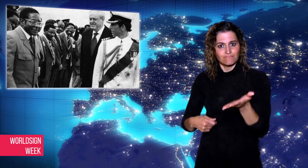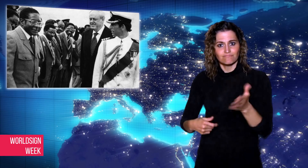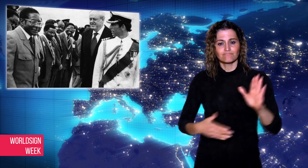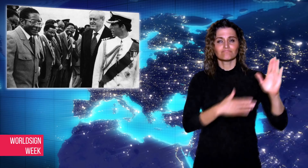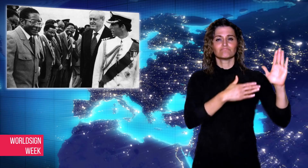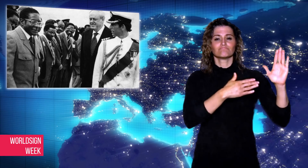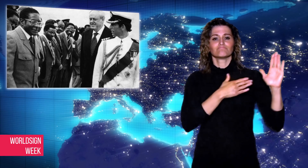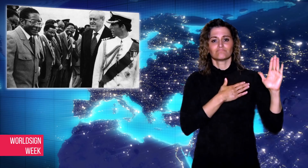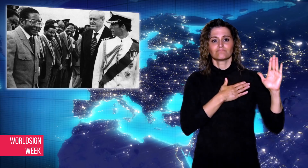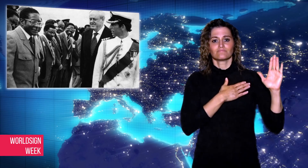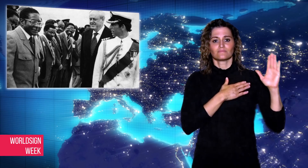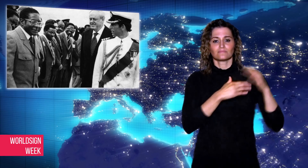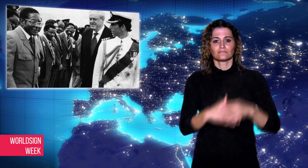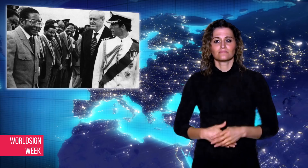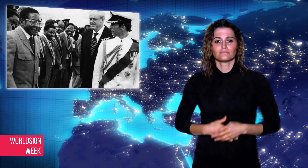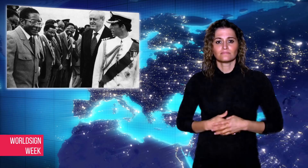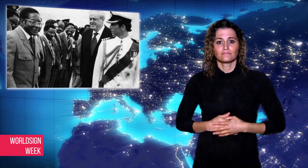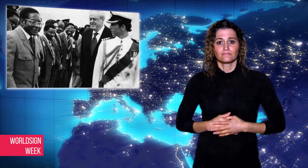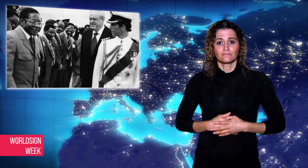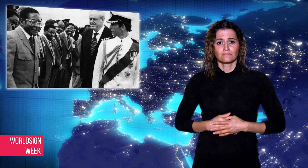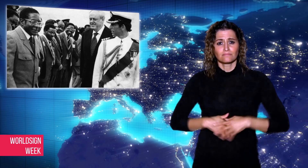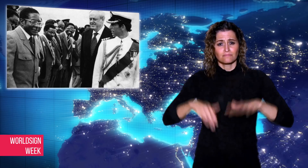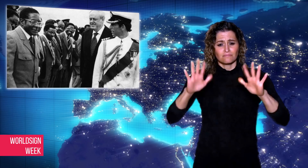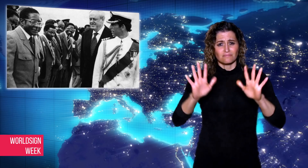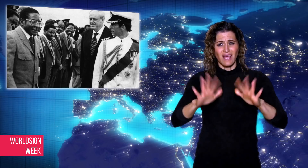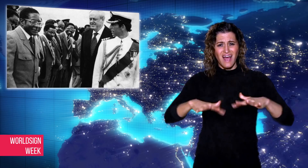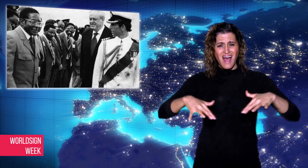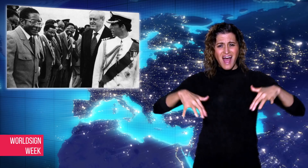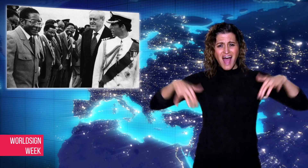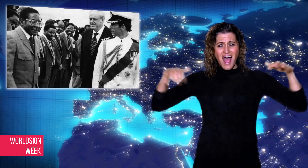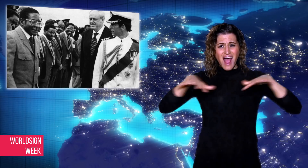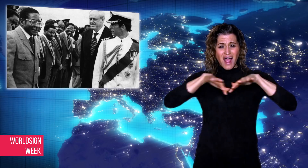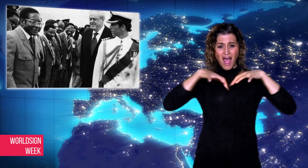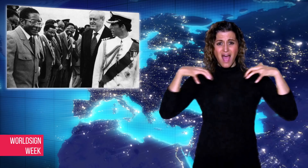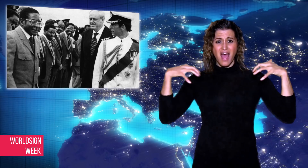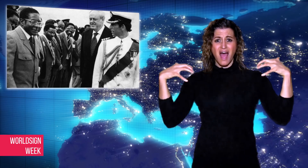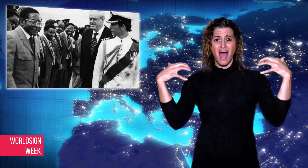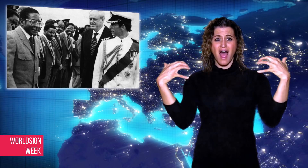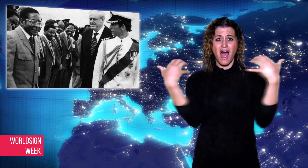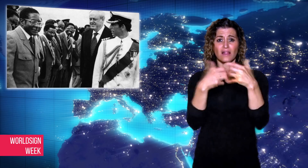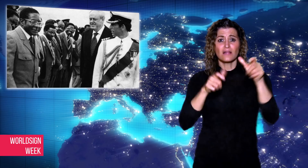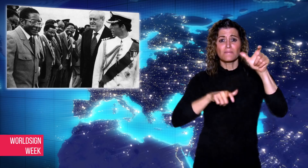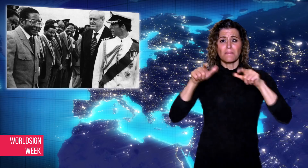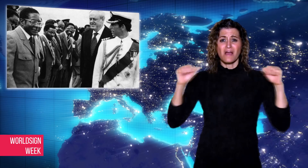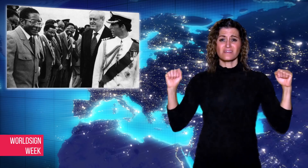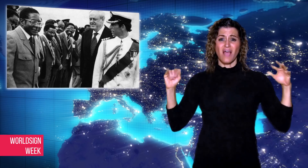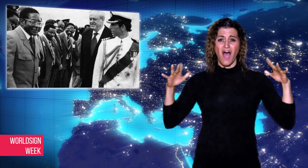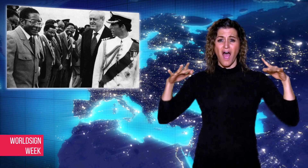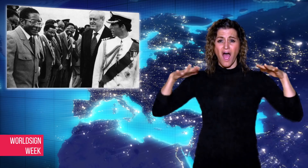presidents of three African countries